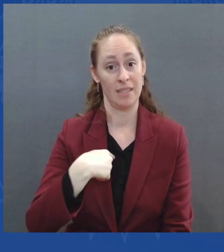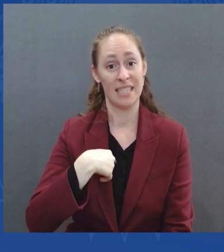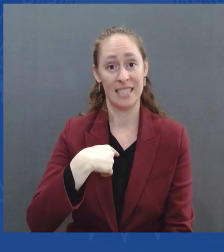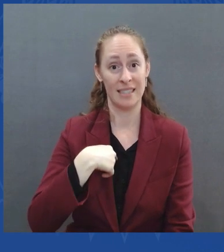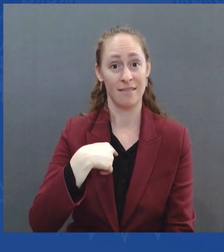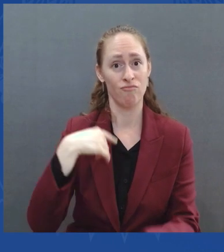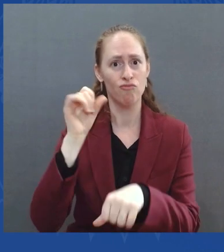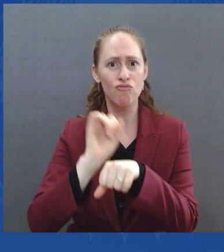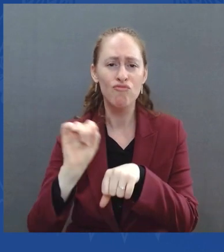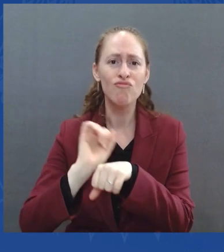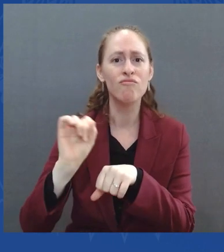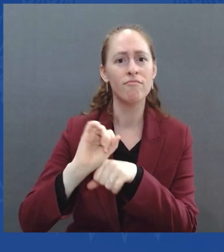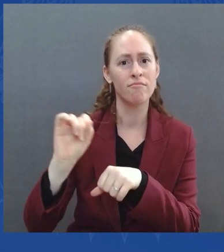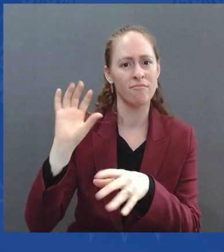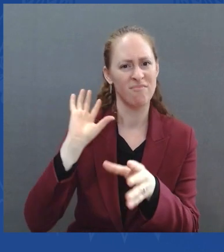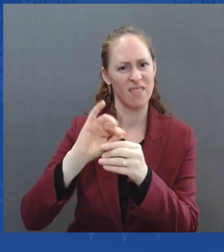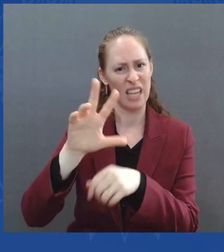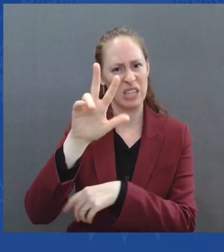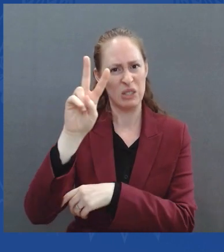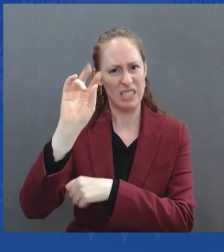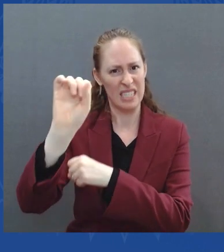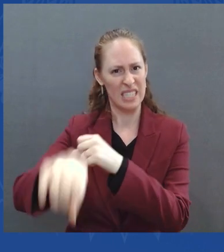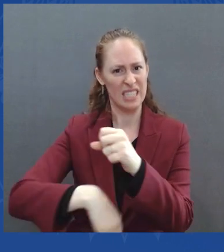of the National Association of Letter Carriers.